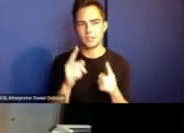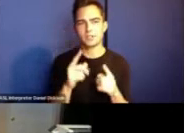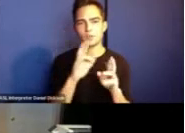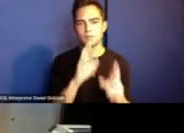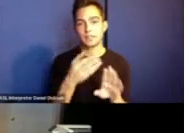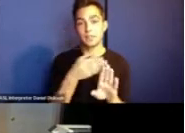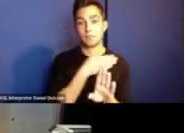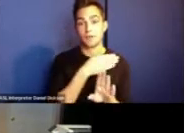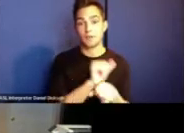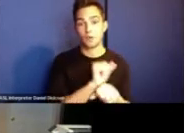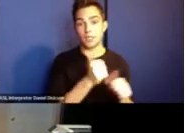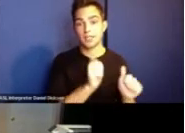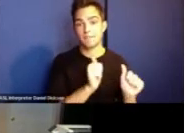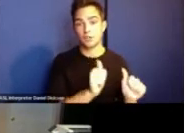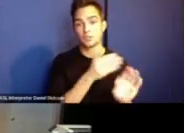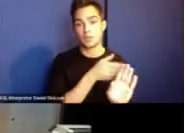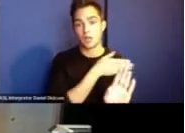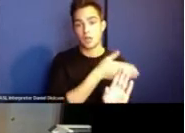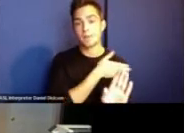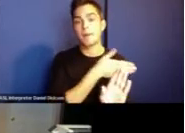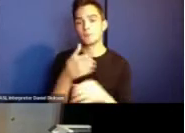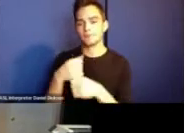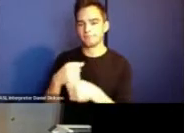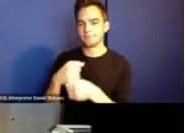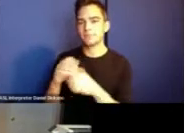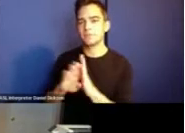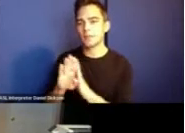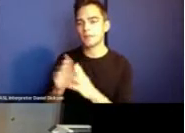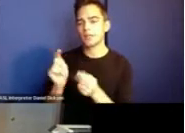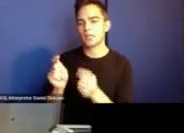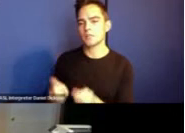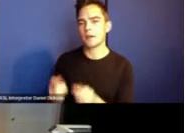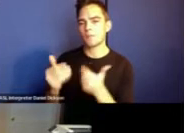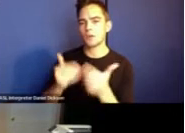and work while creating and developing a customized process that builds upon the original